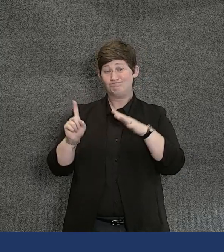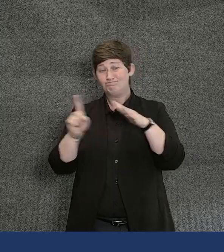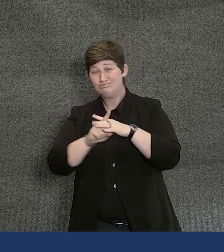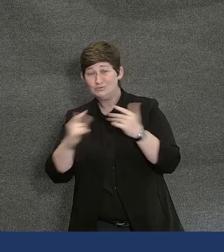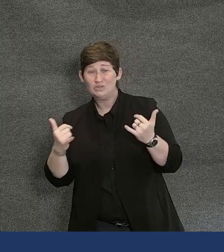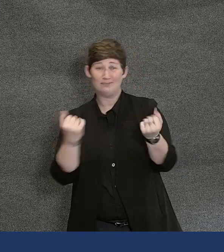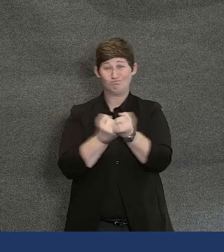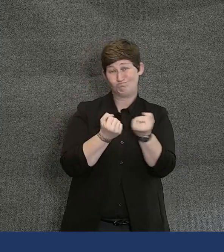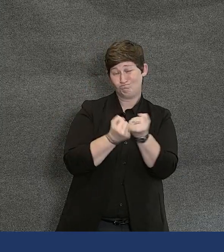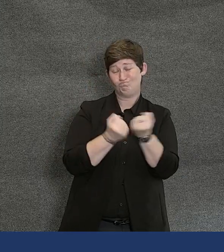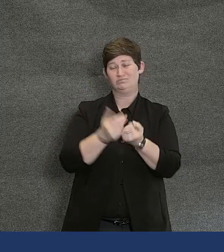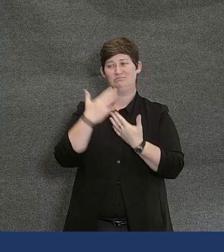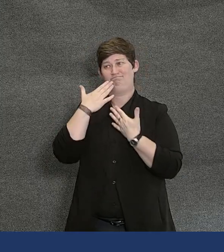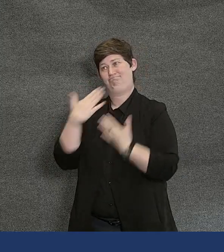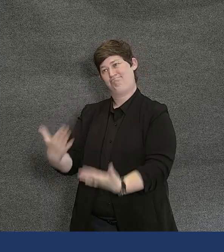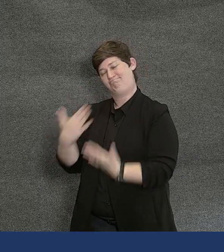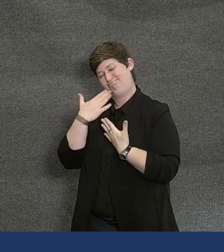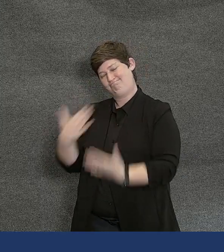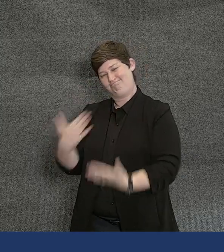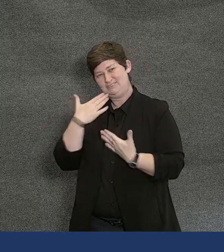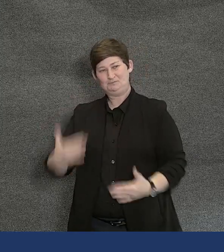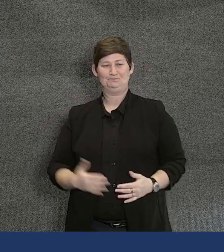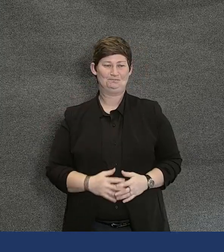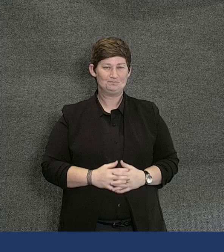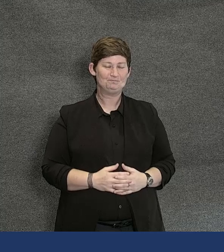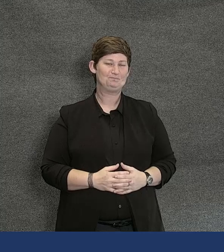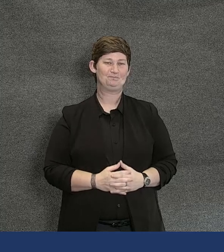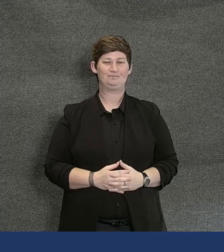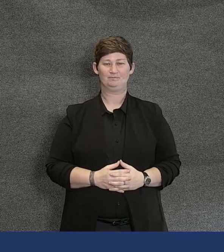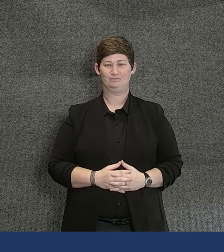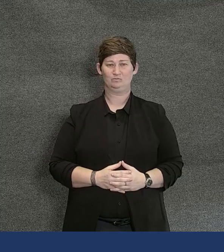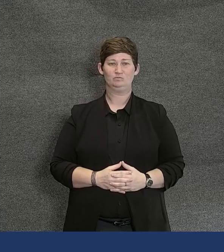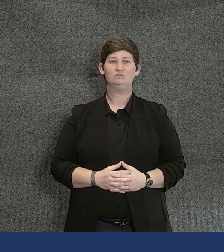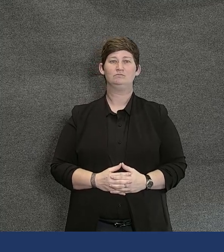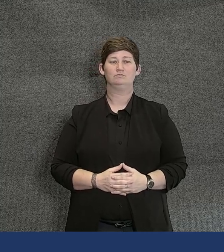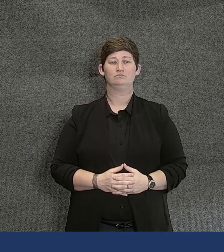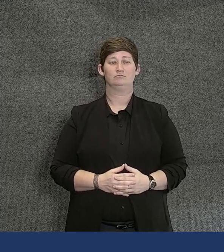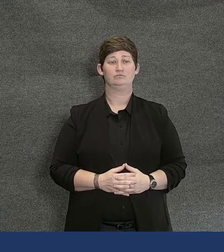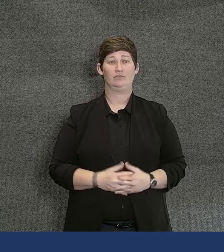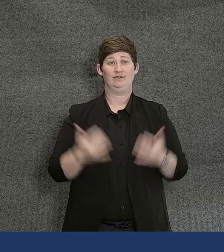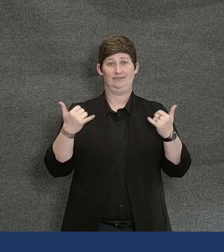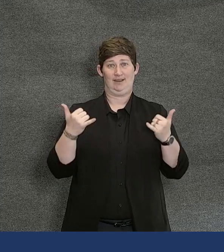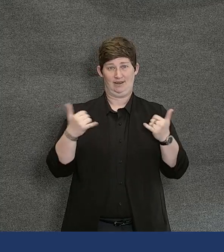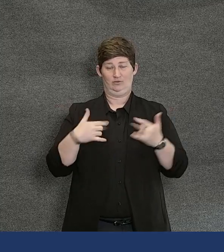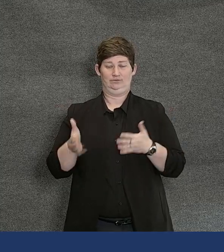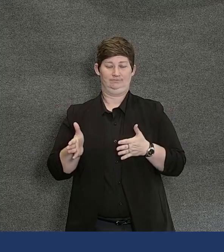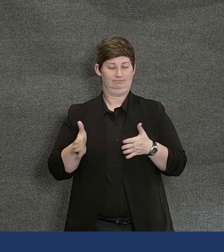So thank you so much. Now switching gears.